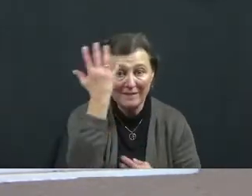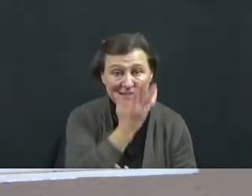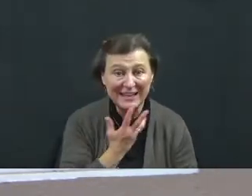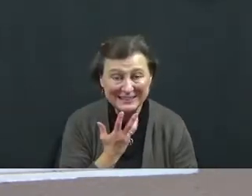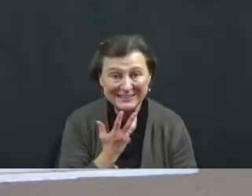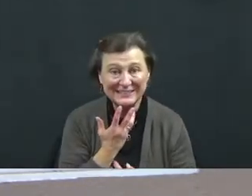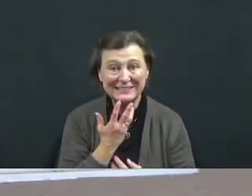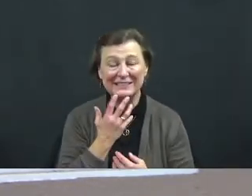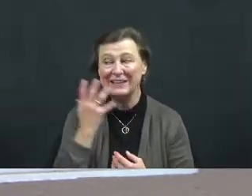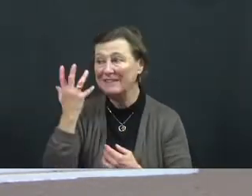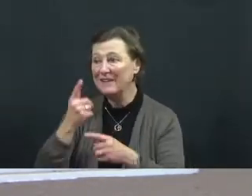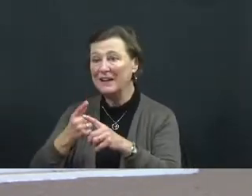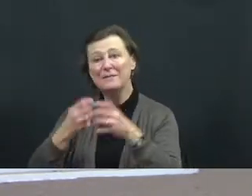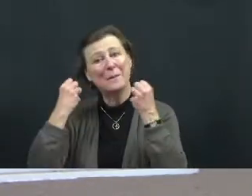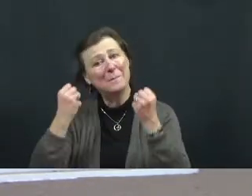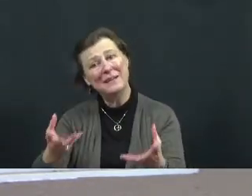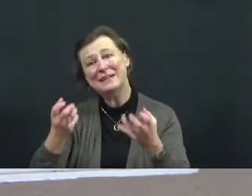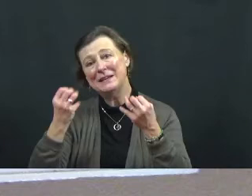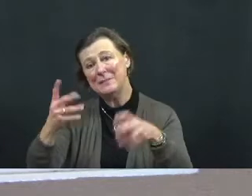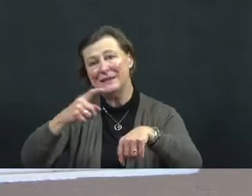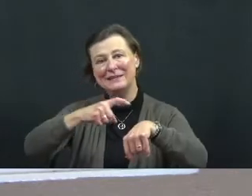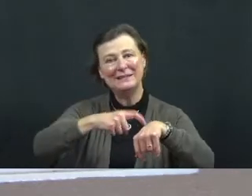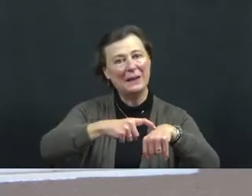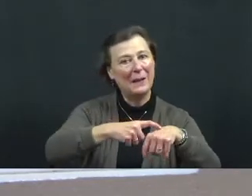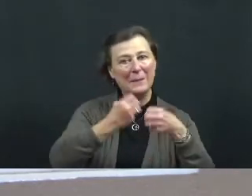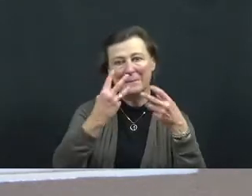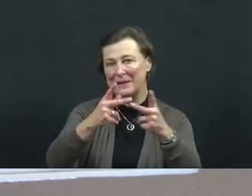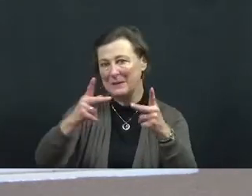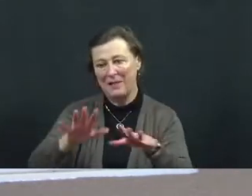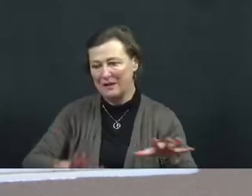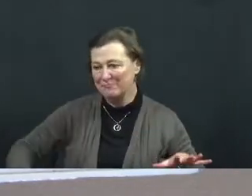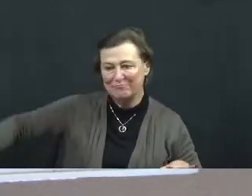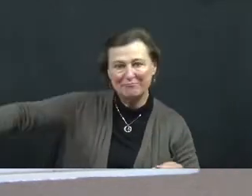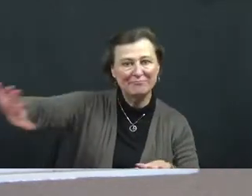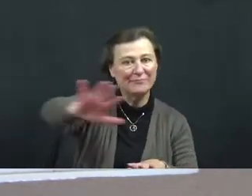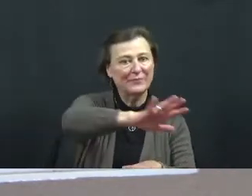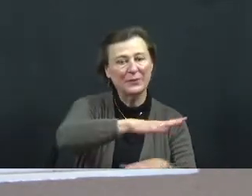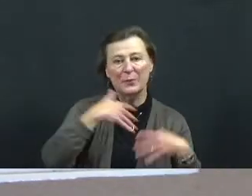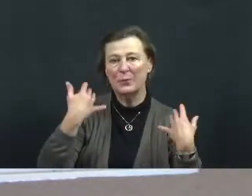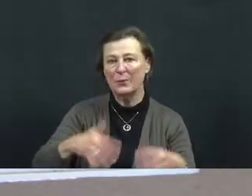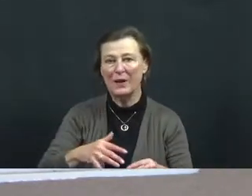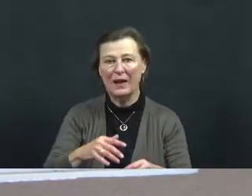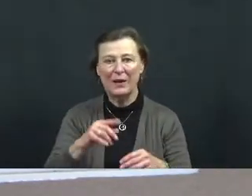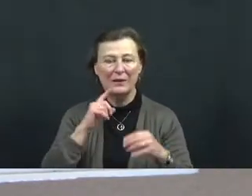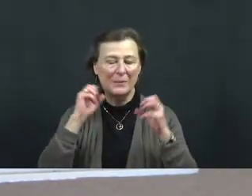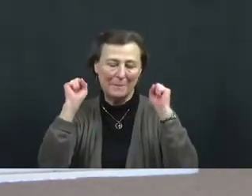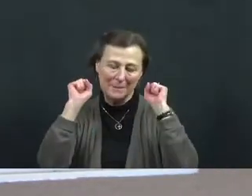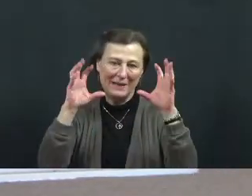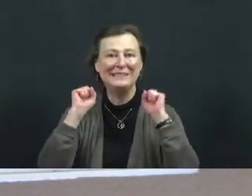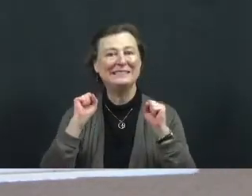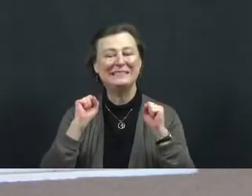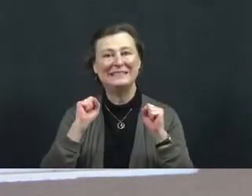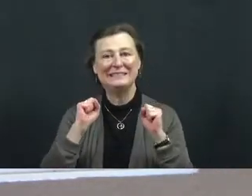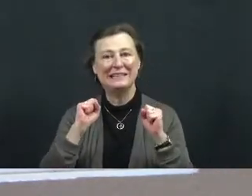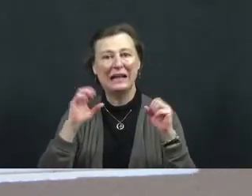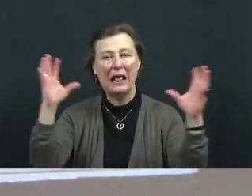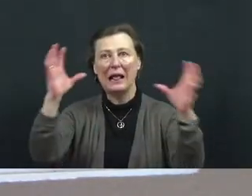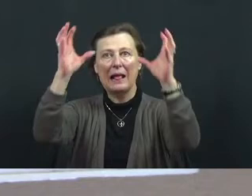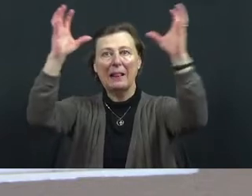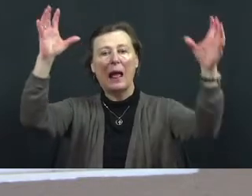Faces from so many times and places. What a cast of characters. What a, what a cloud of witnesses.